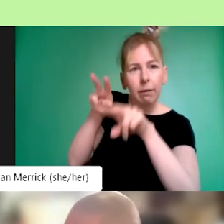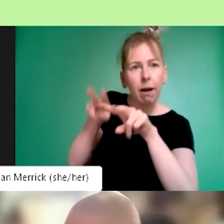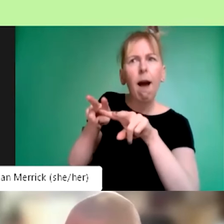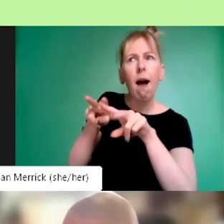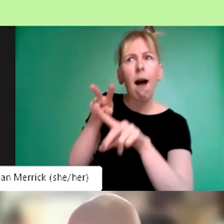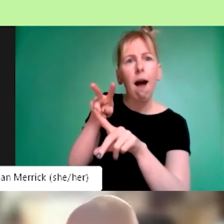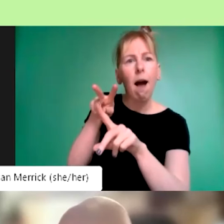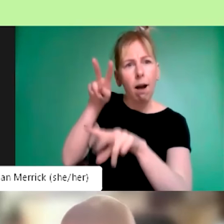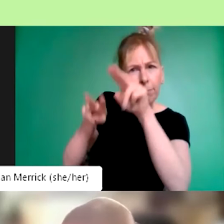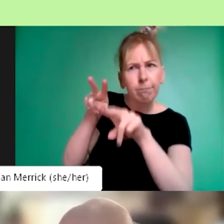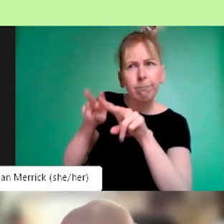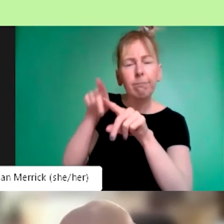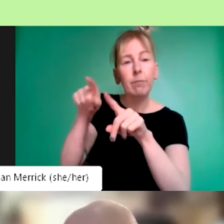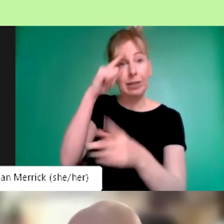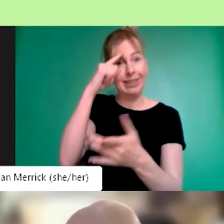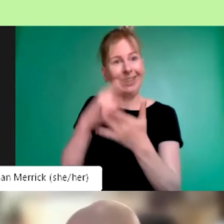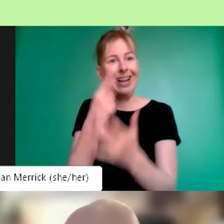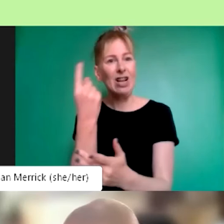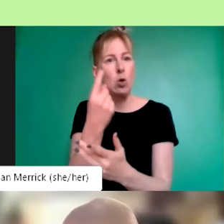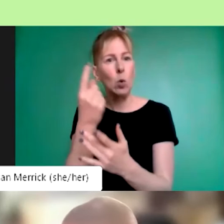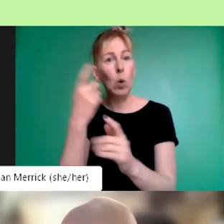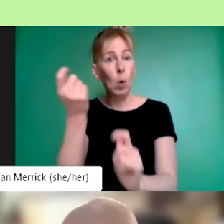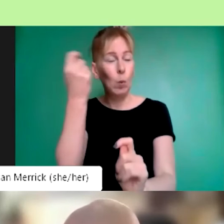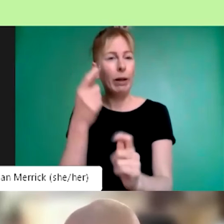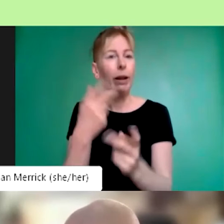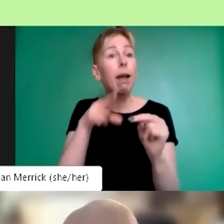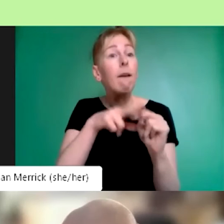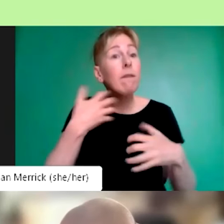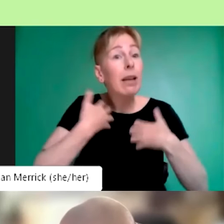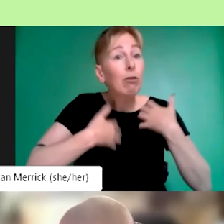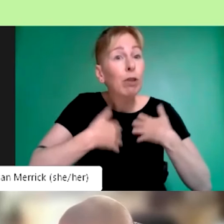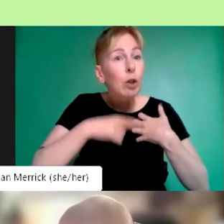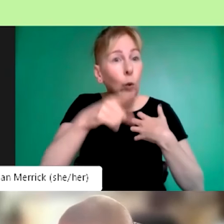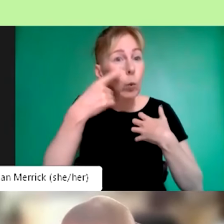more about this on another time, but or you can, you could just Google it, and you can,